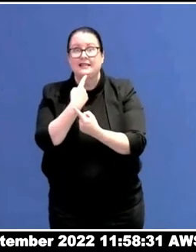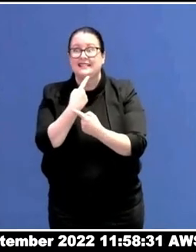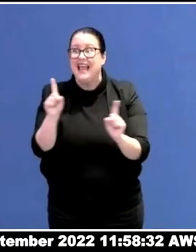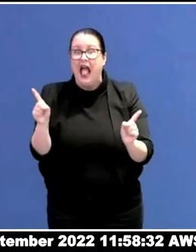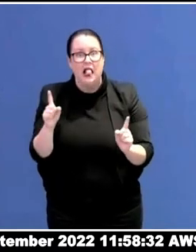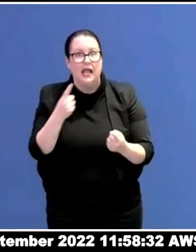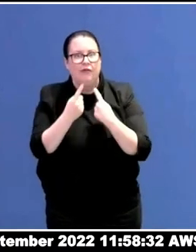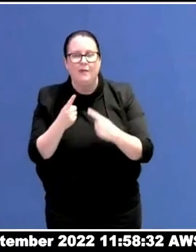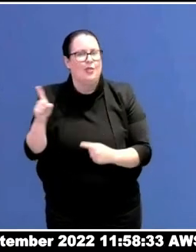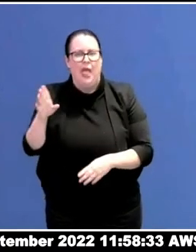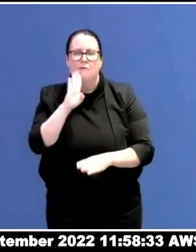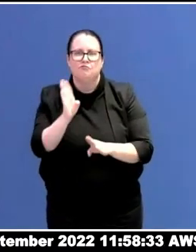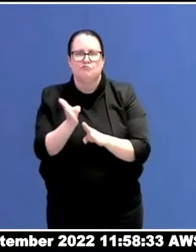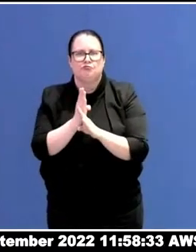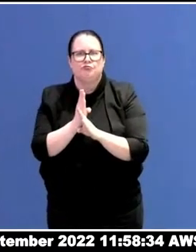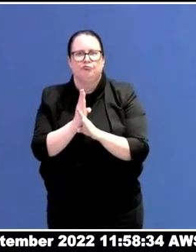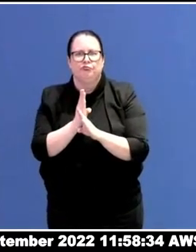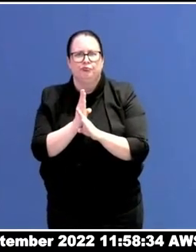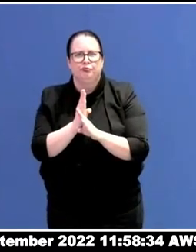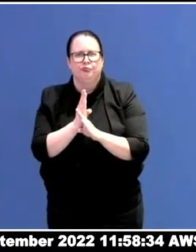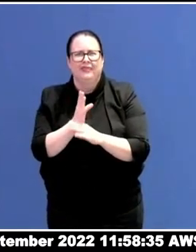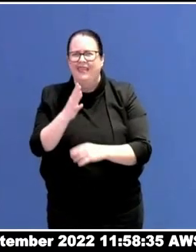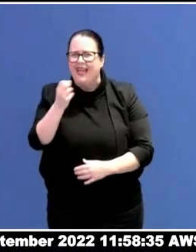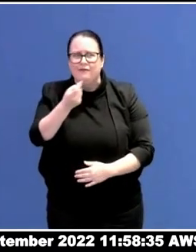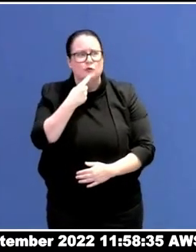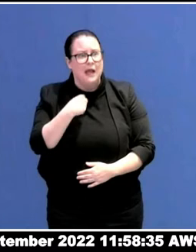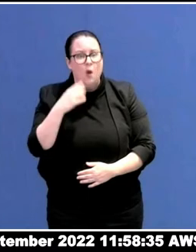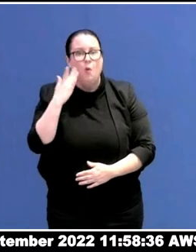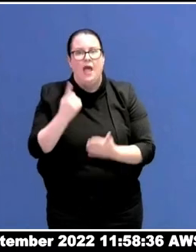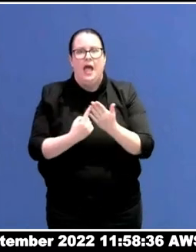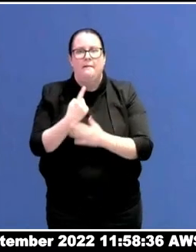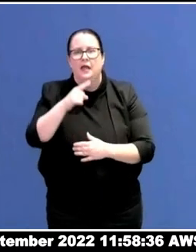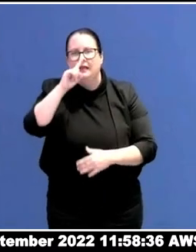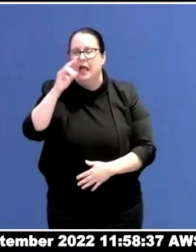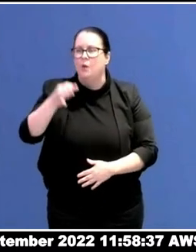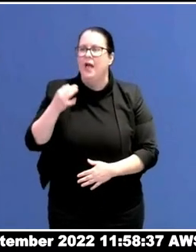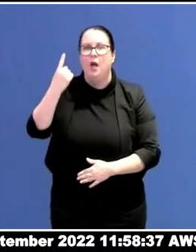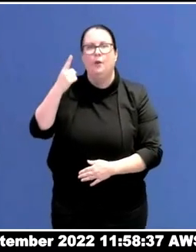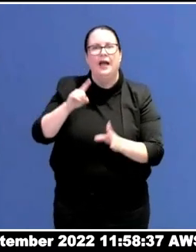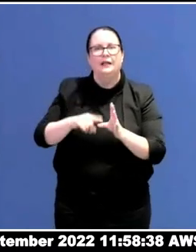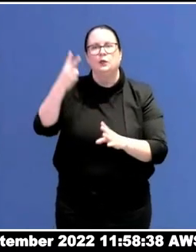data. It can't just be about waiting for a year or two years when the Inspector for